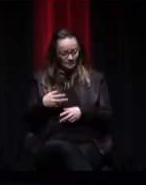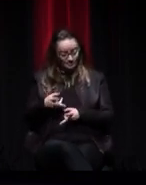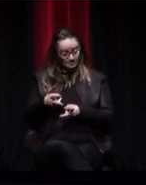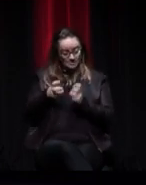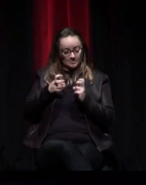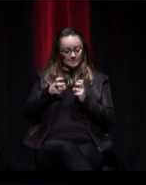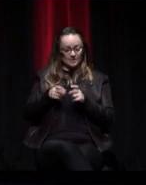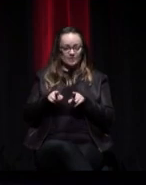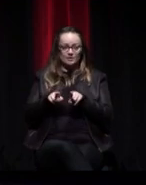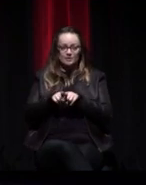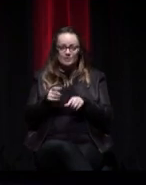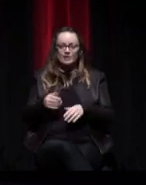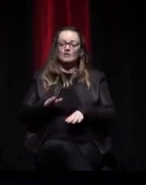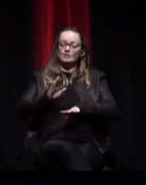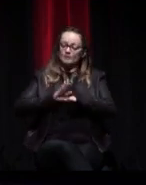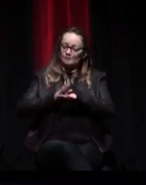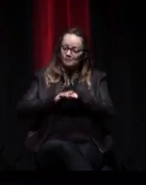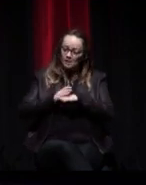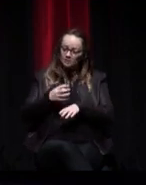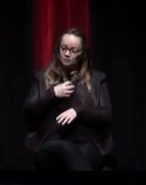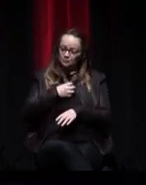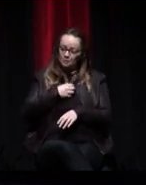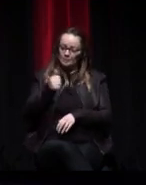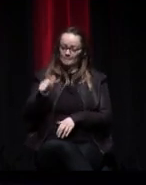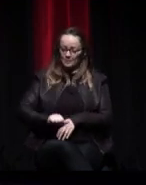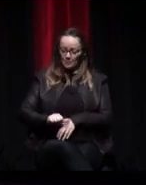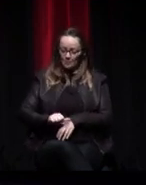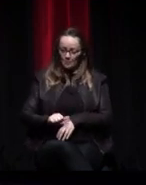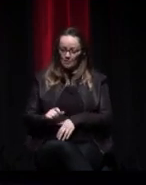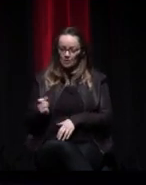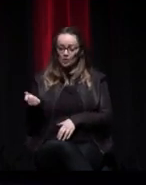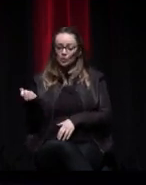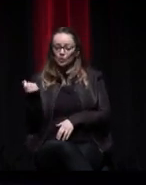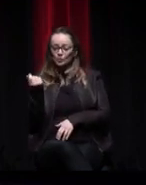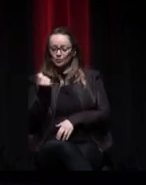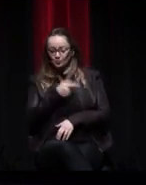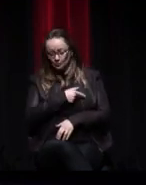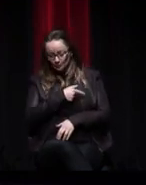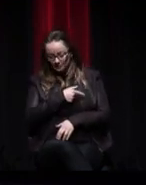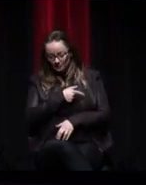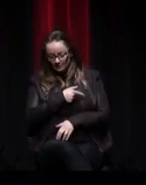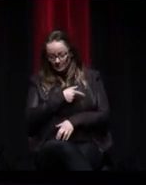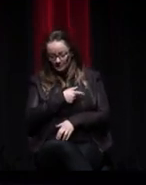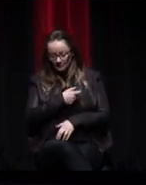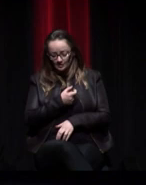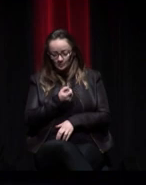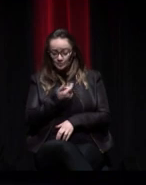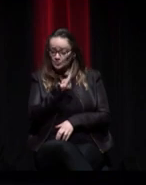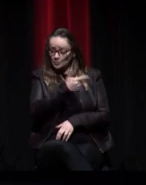which end up producing an effect worse than the most nefarious fake news result.